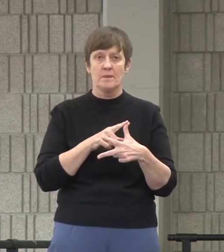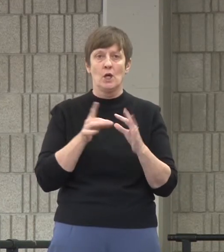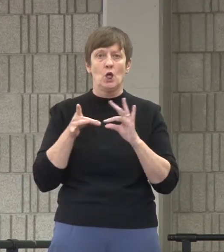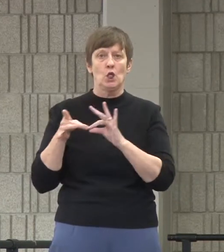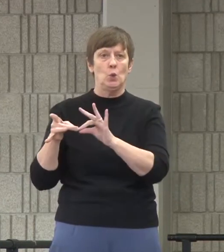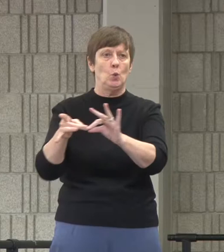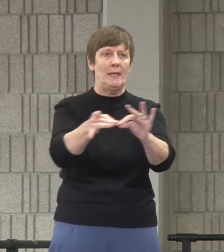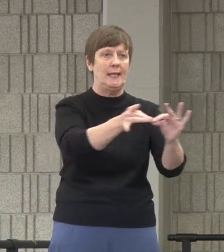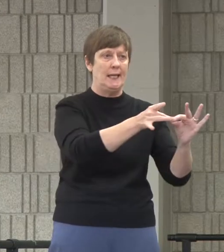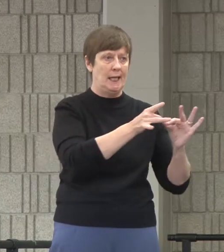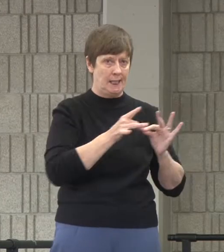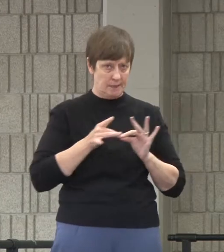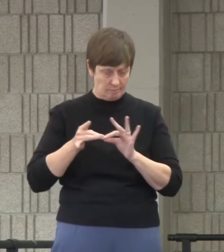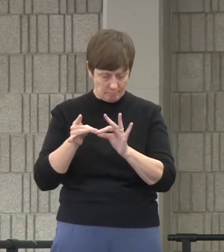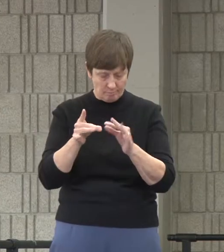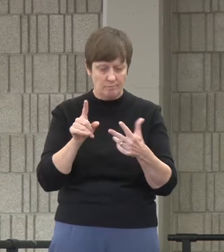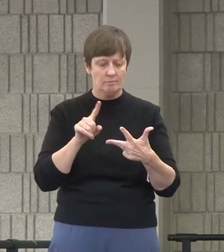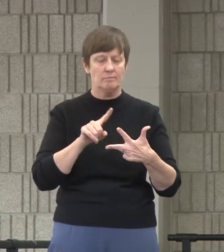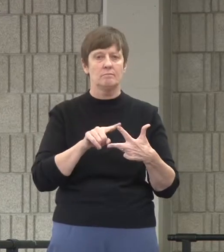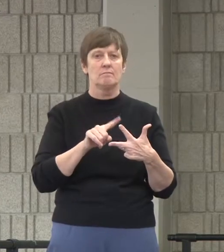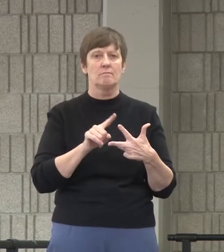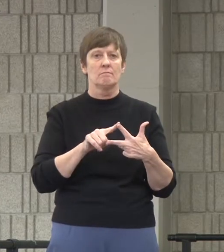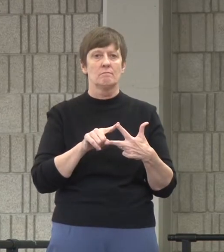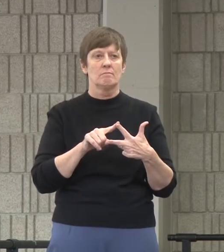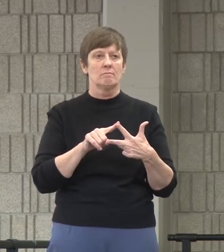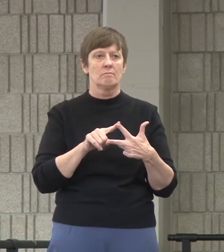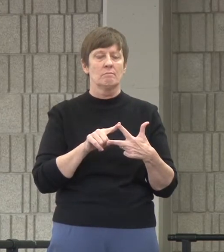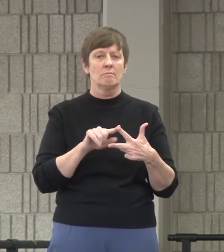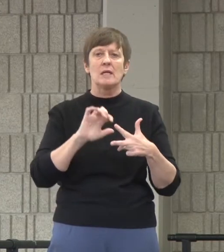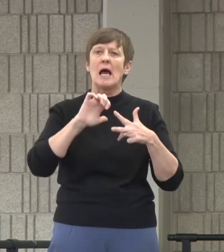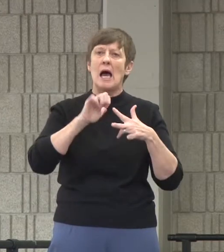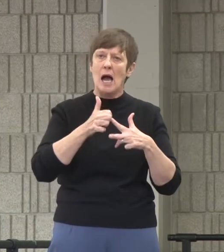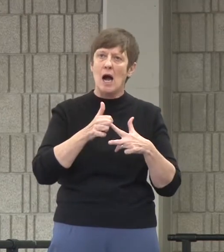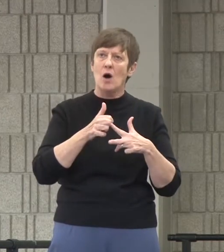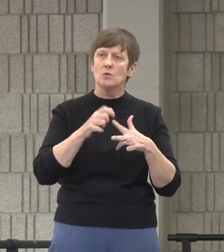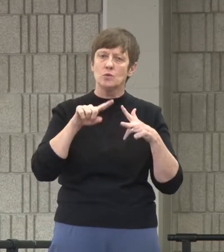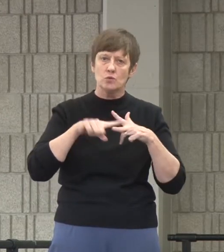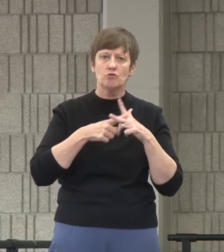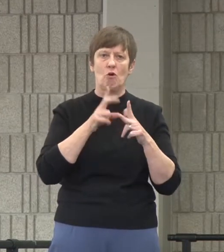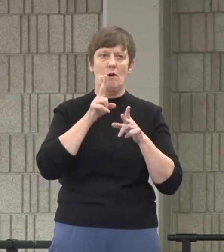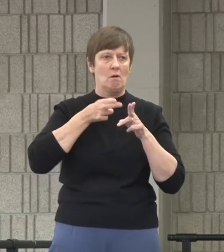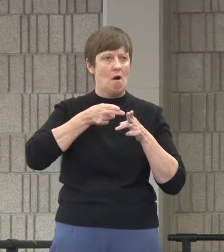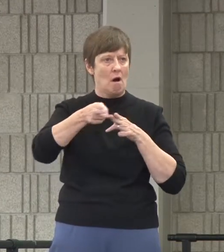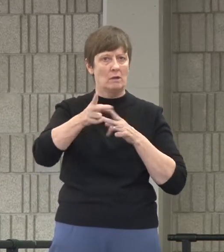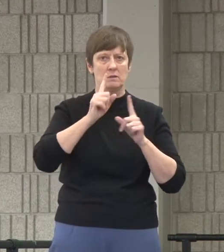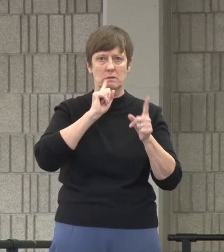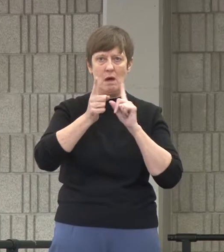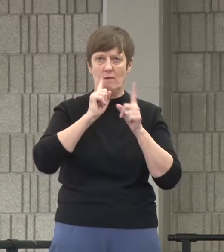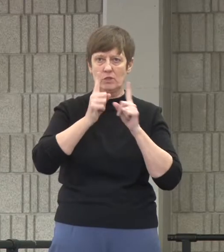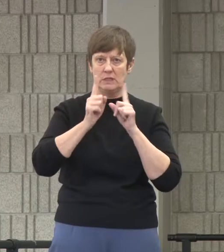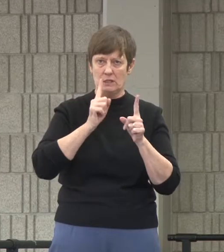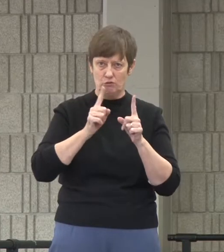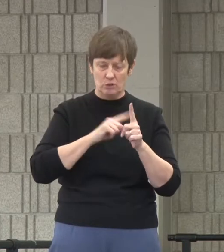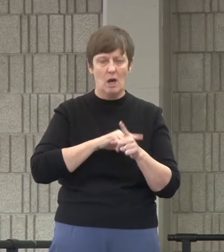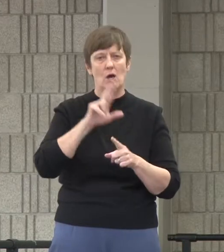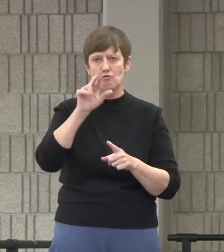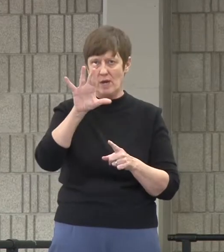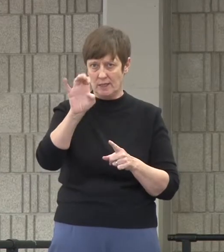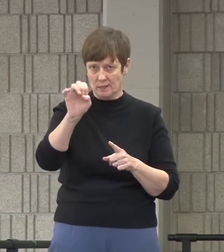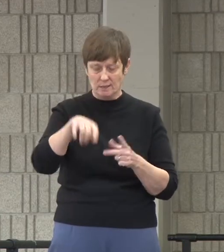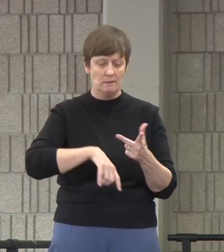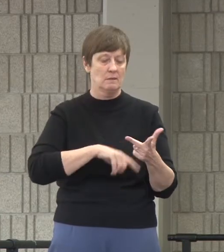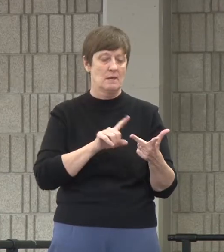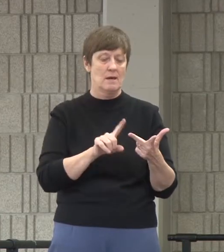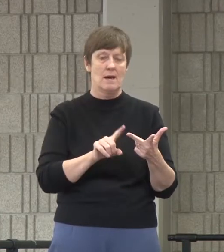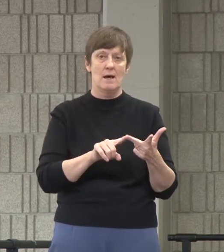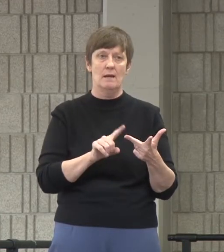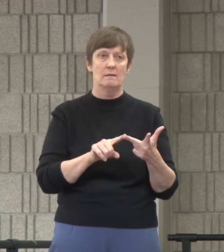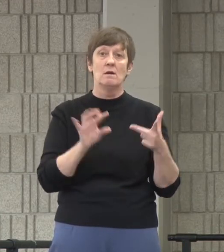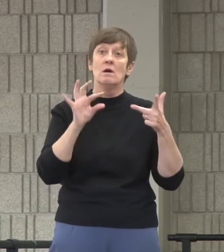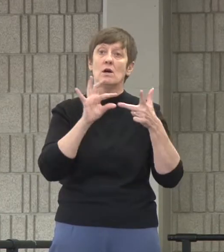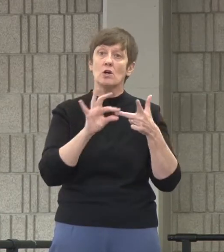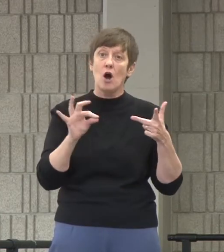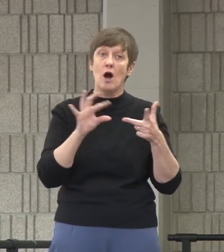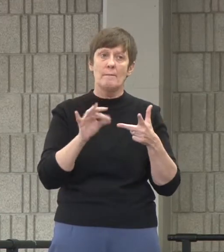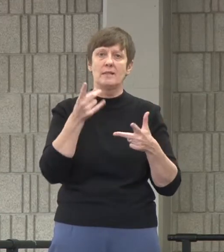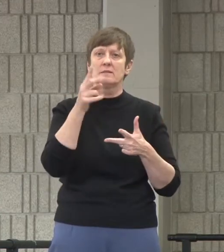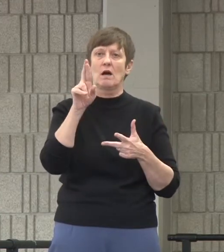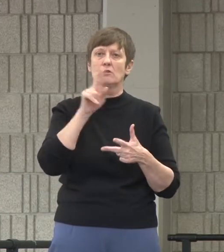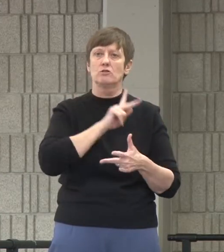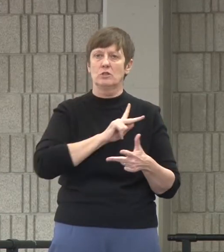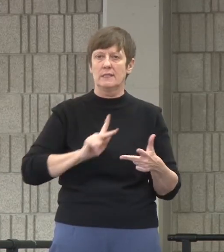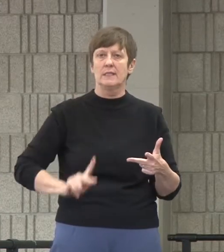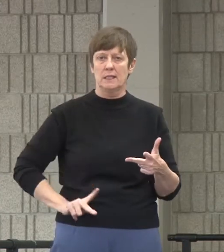Two how to have an honest dialog about race, and three the comment that Dr. King made that